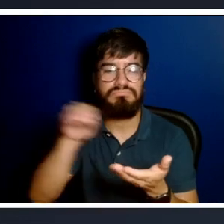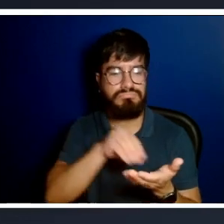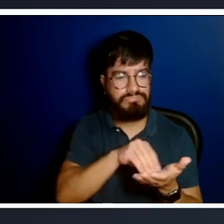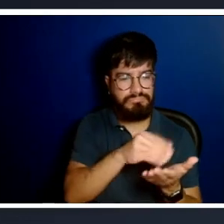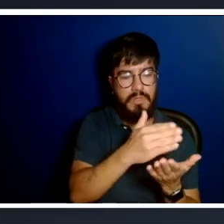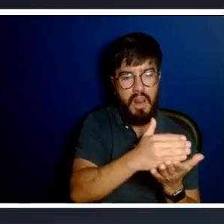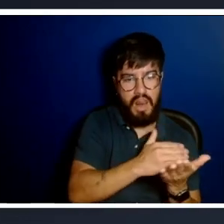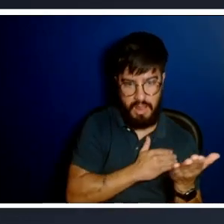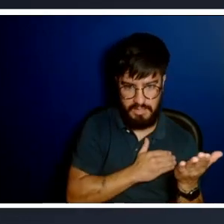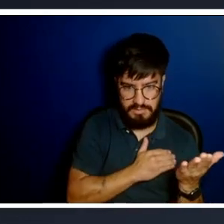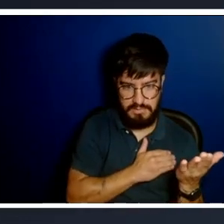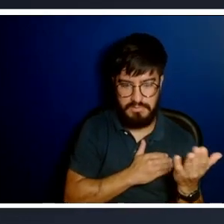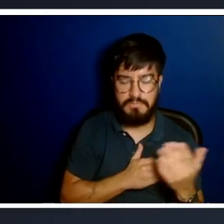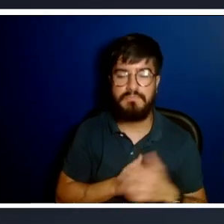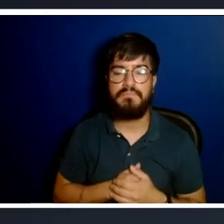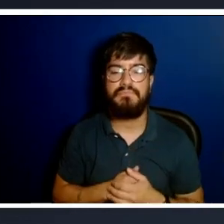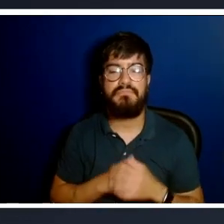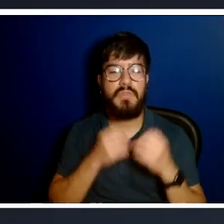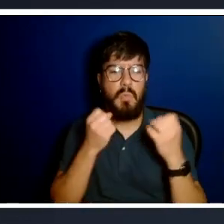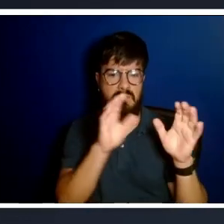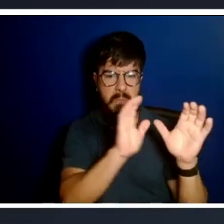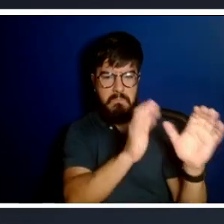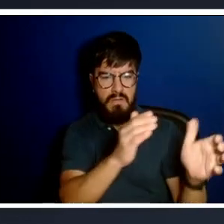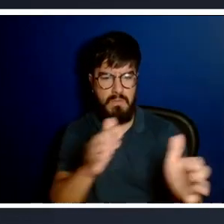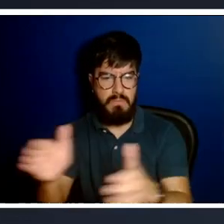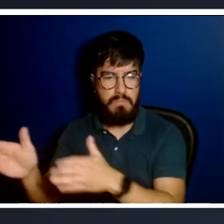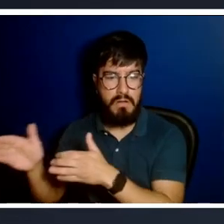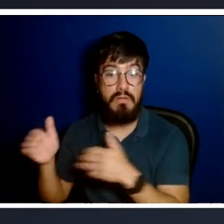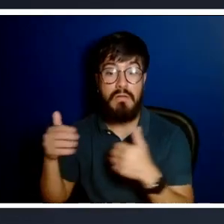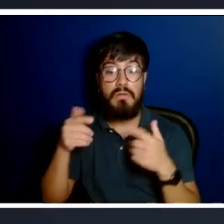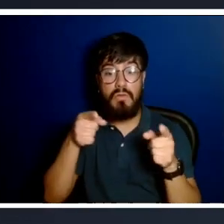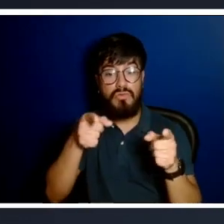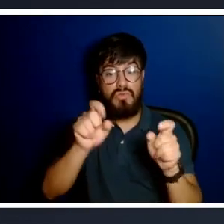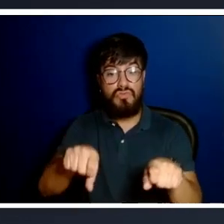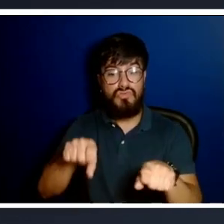all of these categories and you can always go to the Red List website and actually look up some of